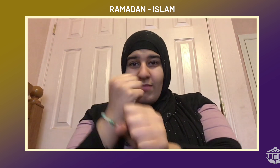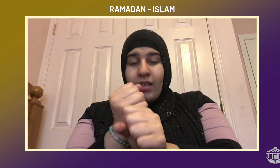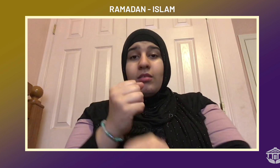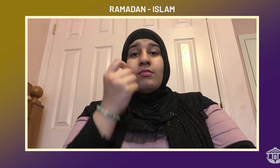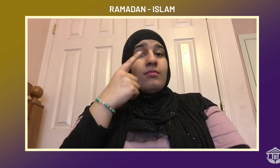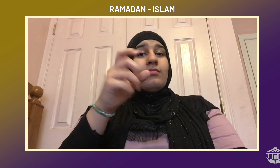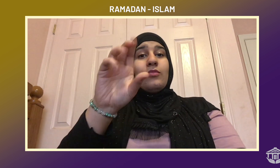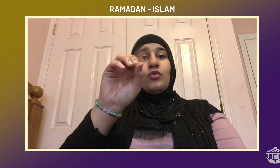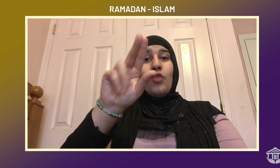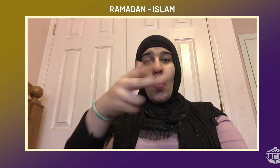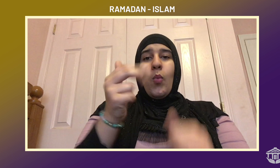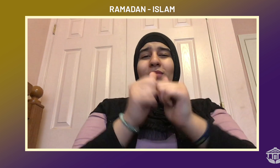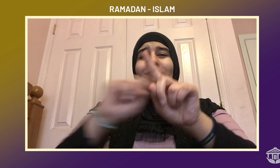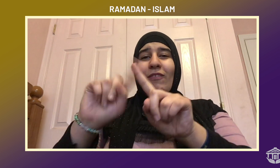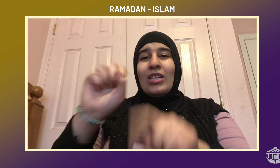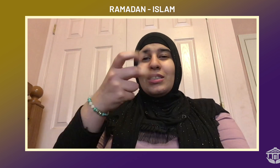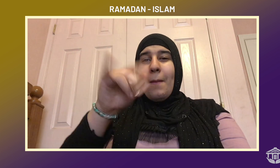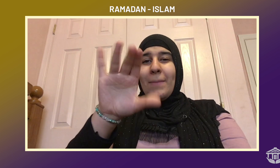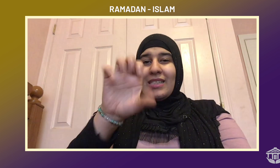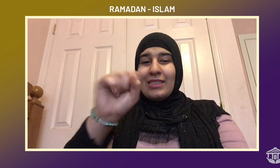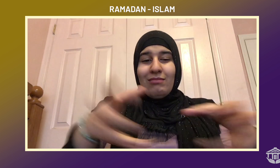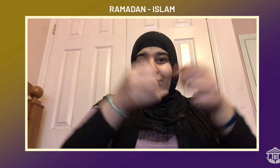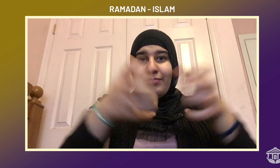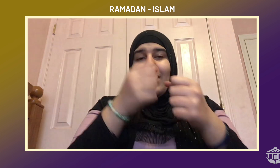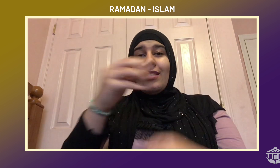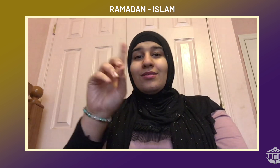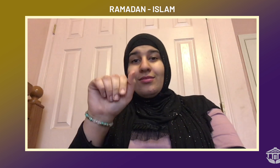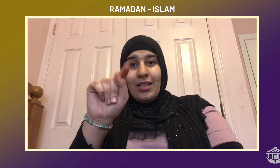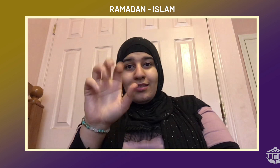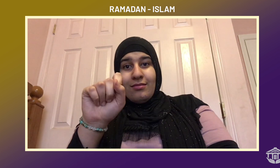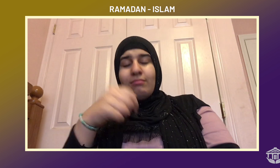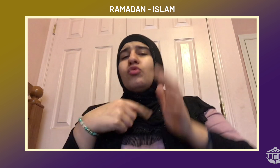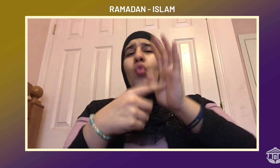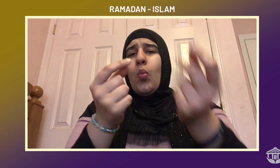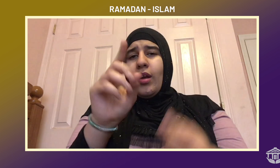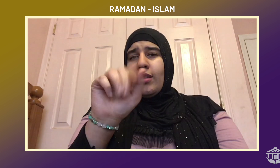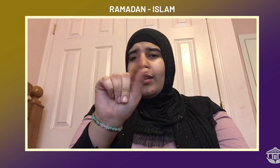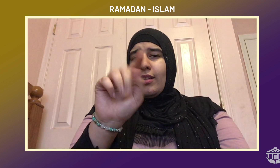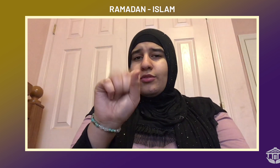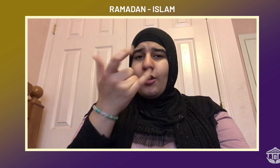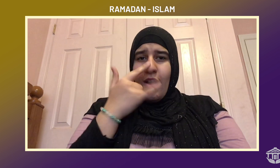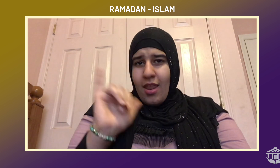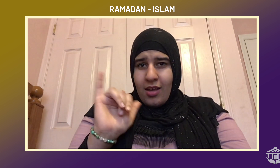maamoul. This traditional cookie is made of a special dough with spices and dates.